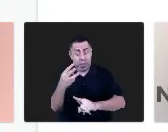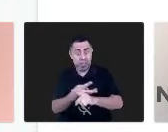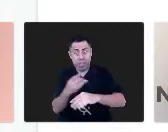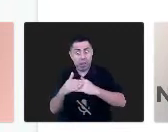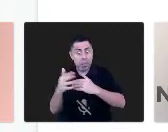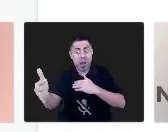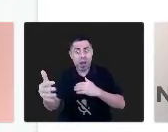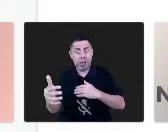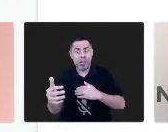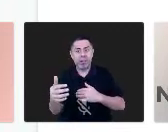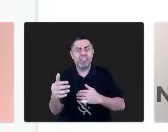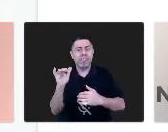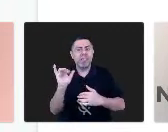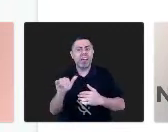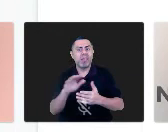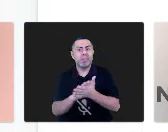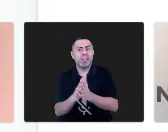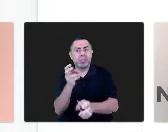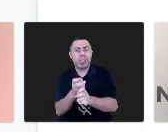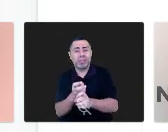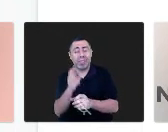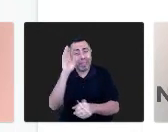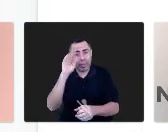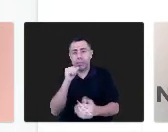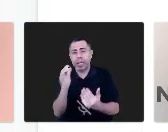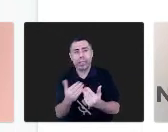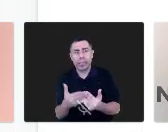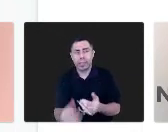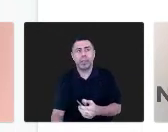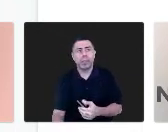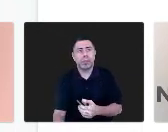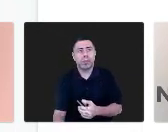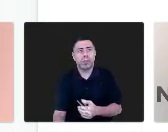it's it's you know it's not that people just just started and they stopped but like um